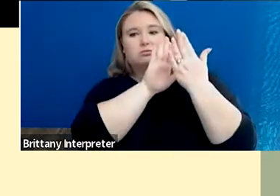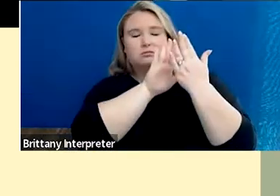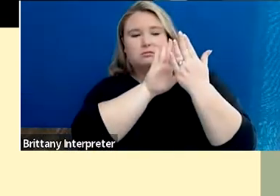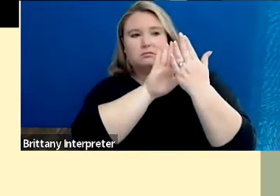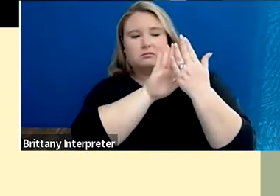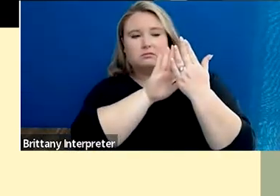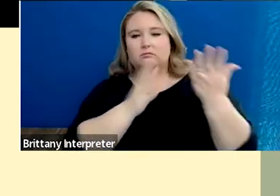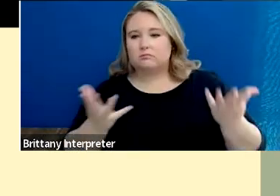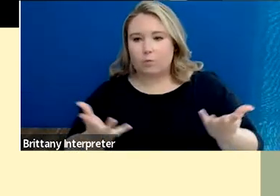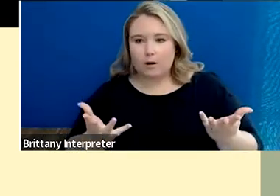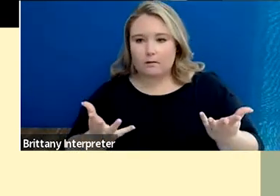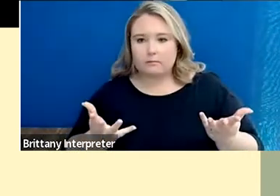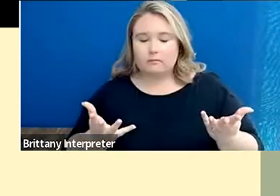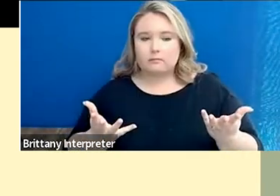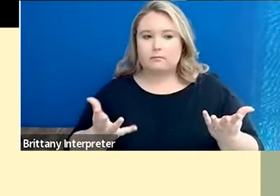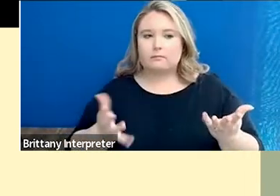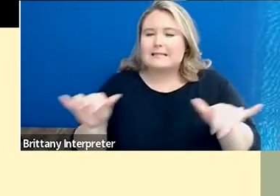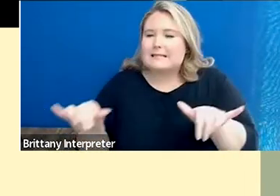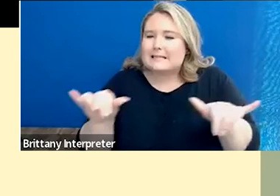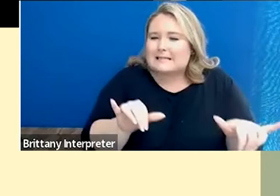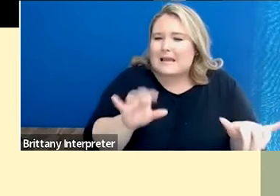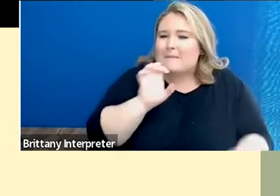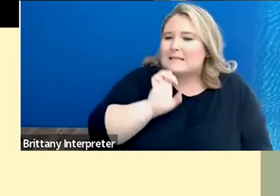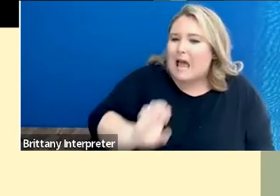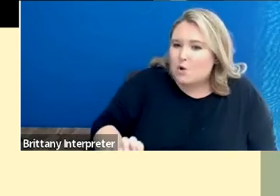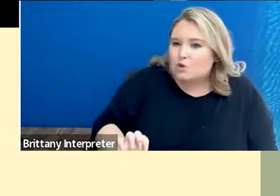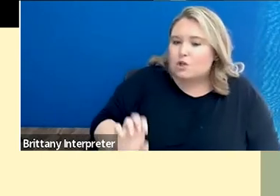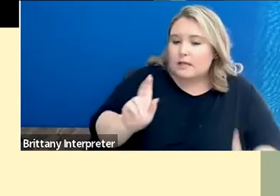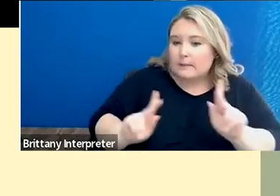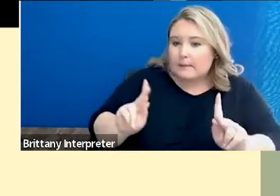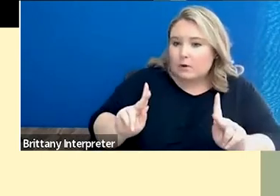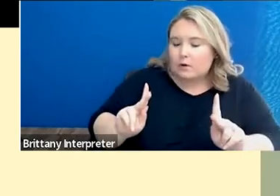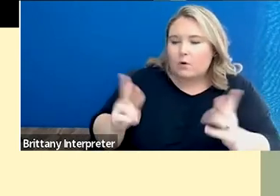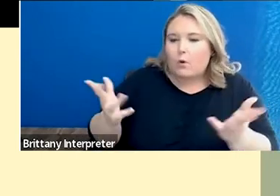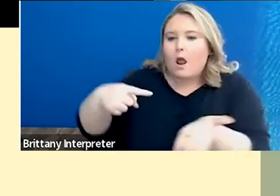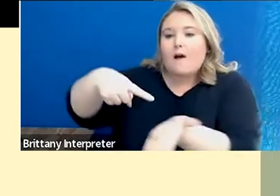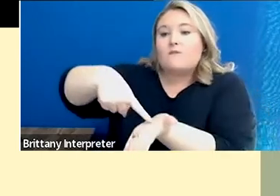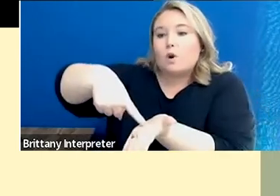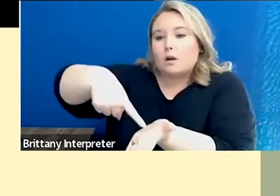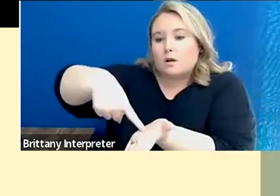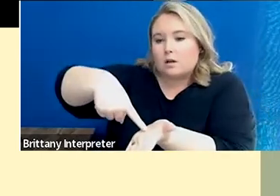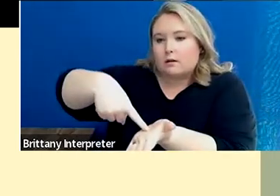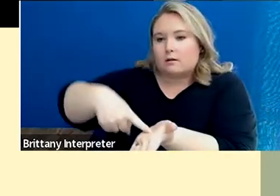and we have this in common with elderly persons, is affordability. Miami Dade, Broward County, Palm Beach County are among,